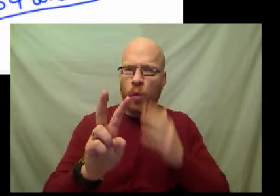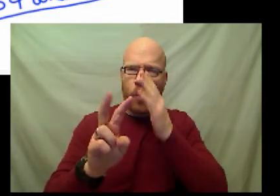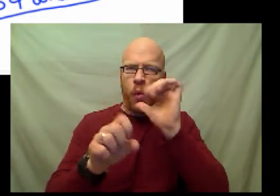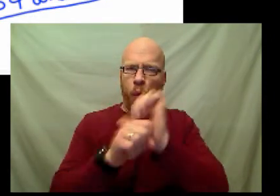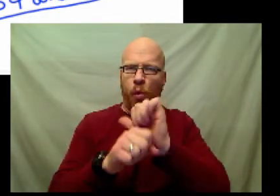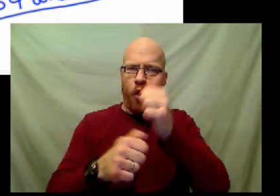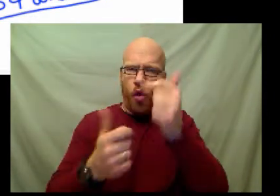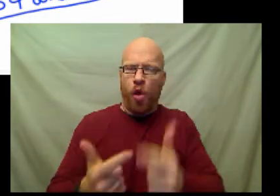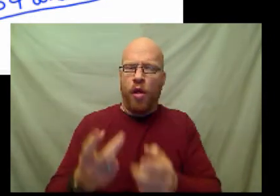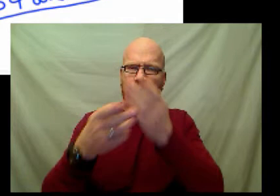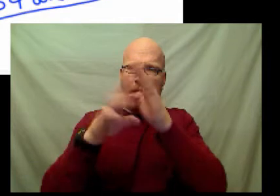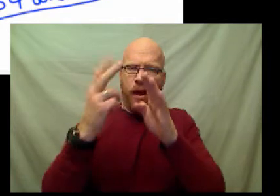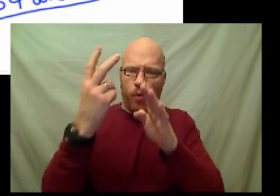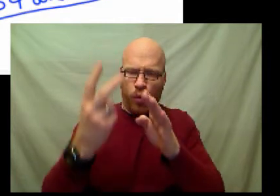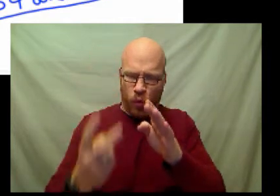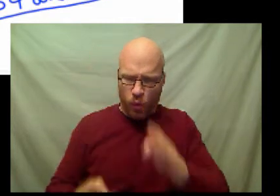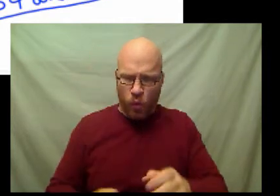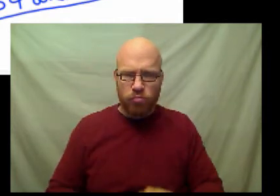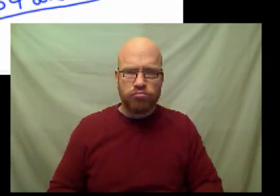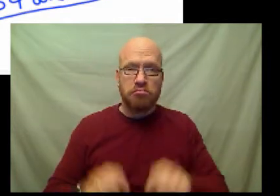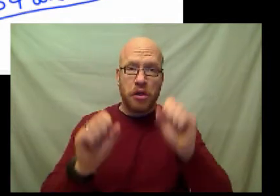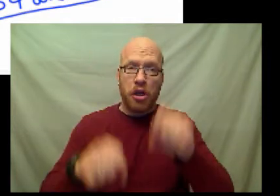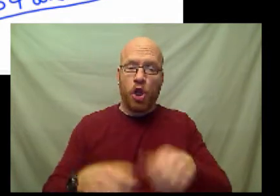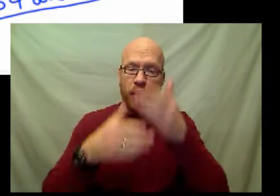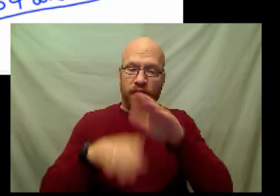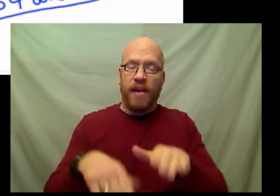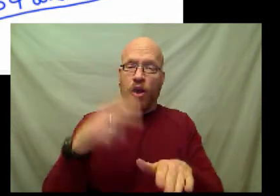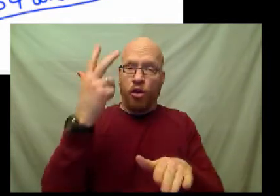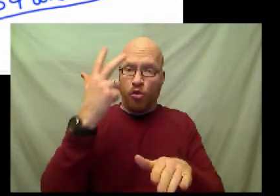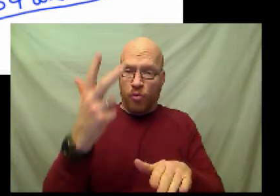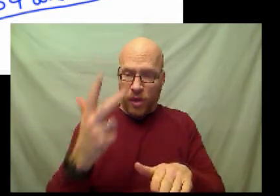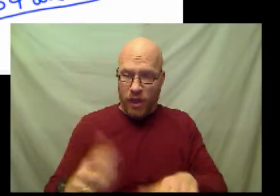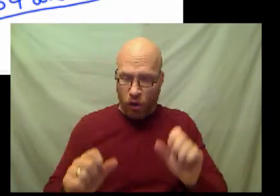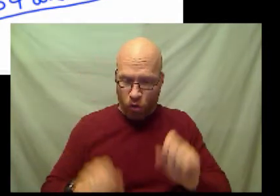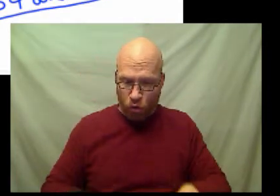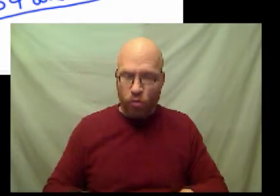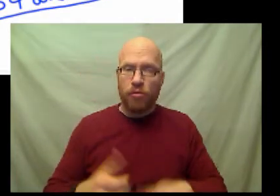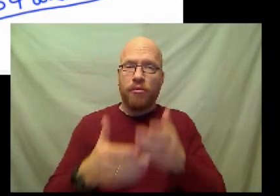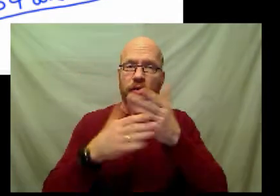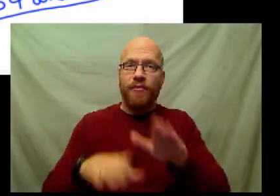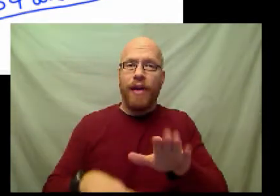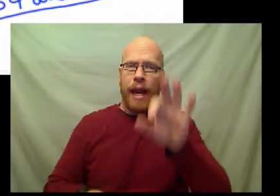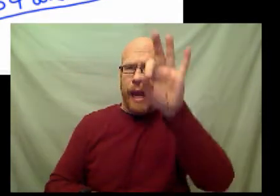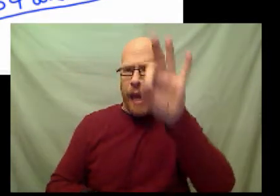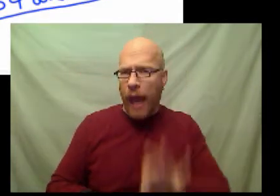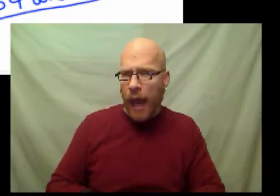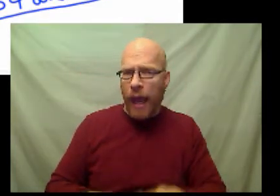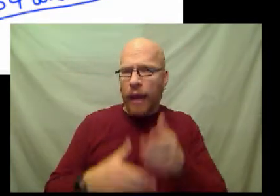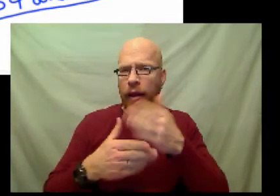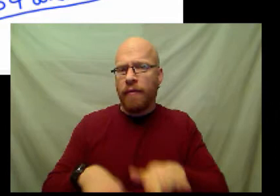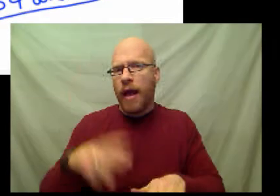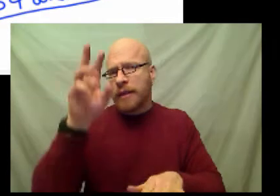You can divide them all by 2, you can divide them all 3, you can divide them all by 6 or 9.